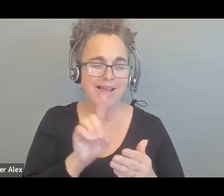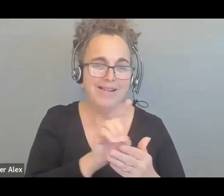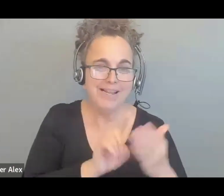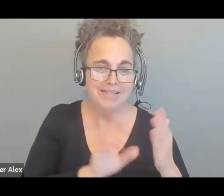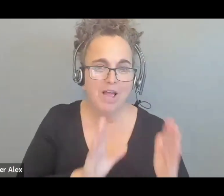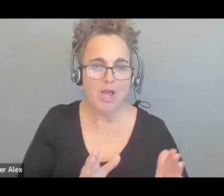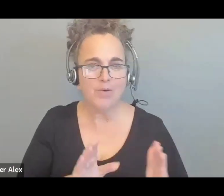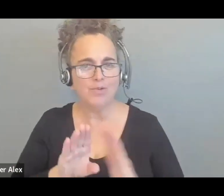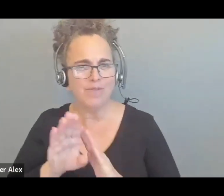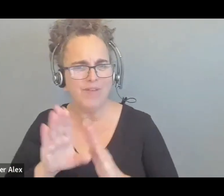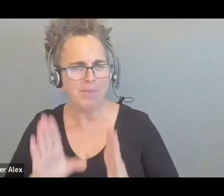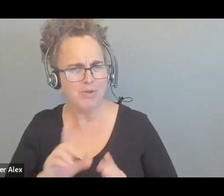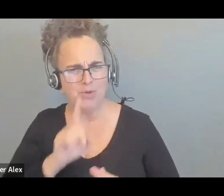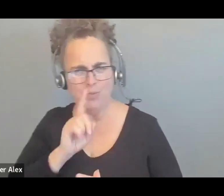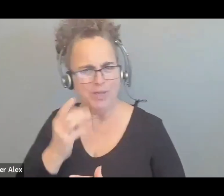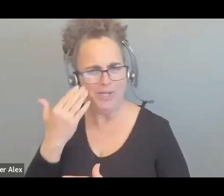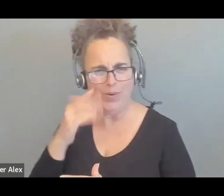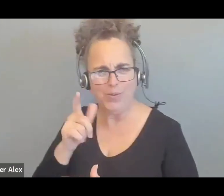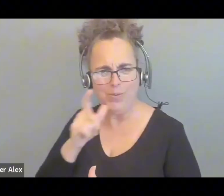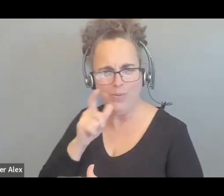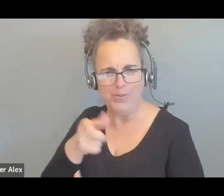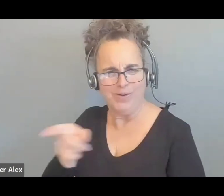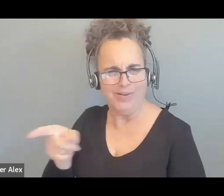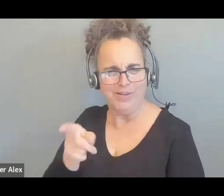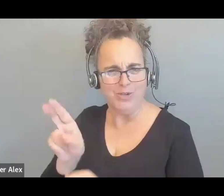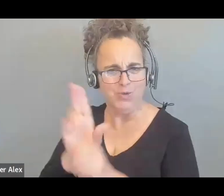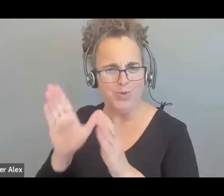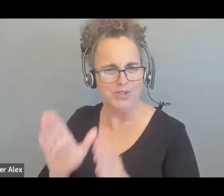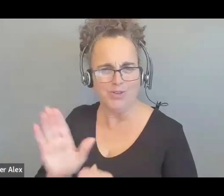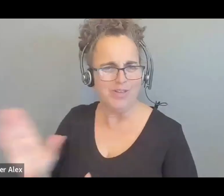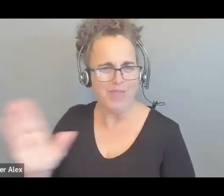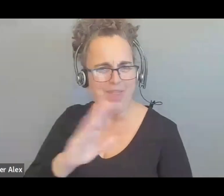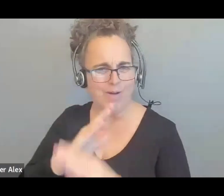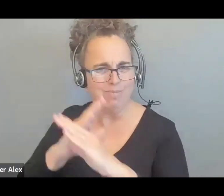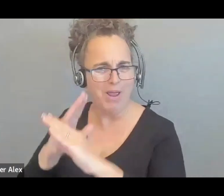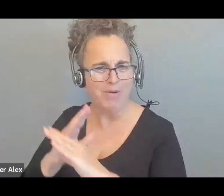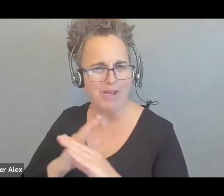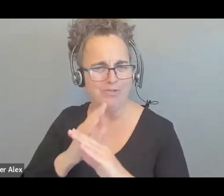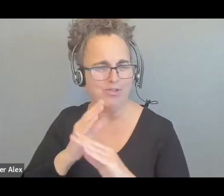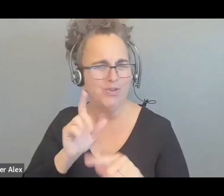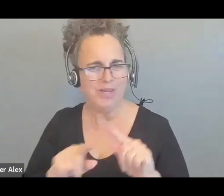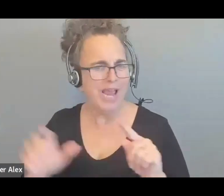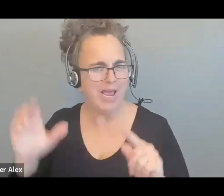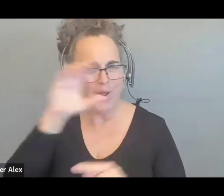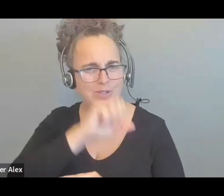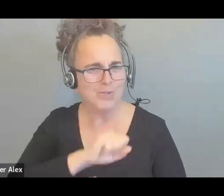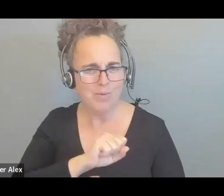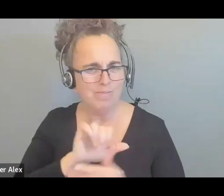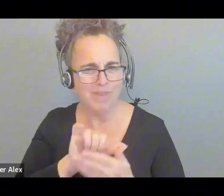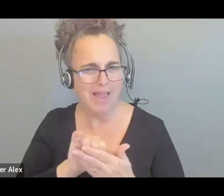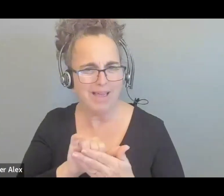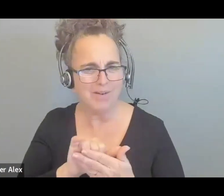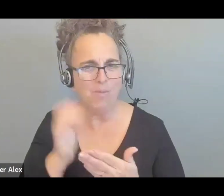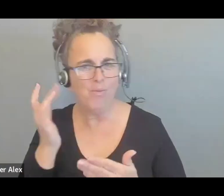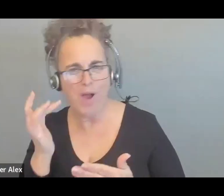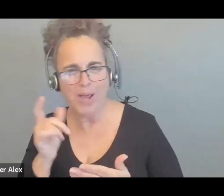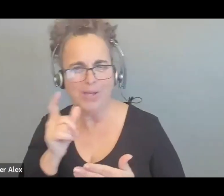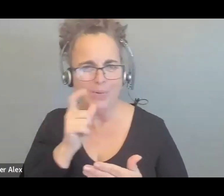what your user's dealing with. You have no idea. You can't make assumptions about who and, and why and what they're doing.